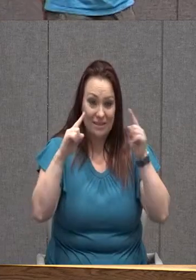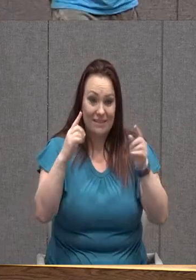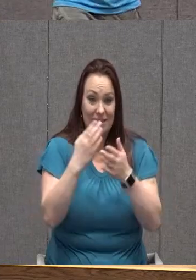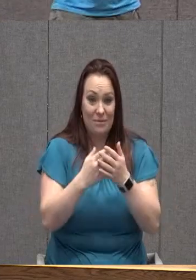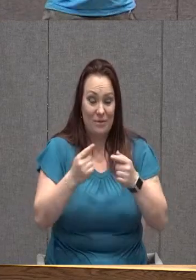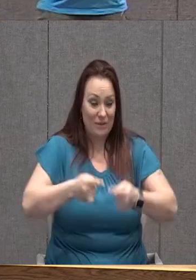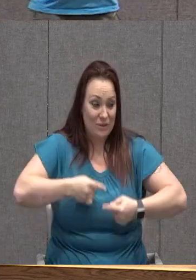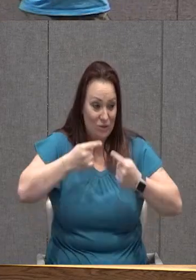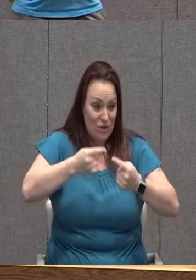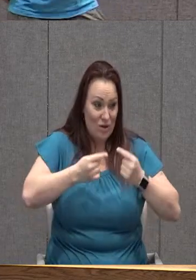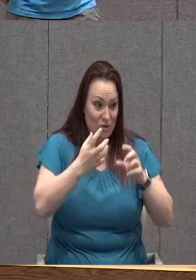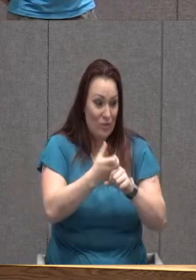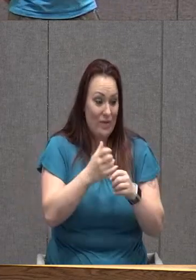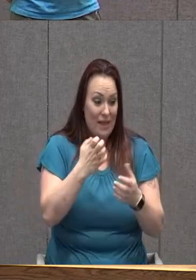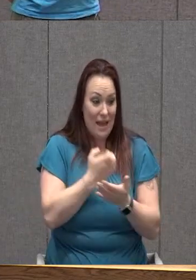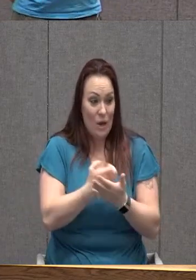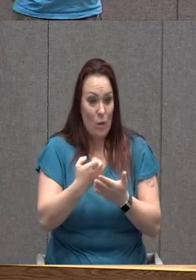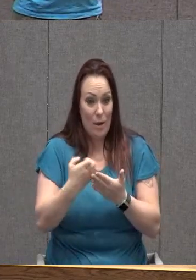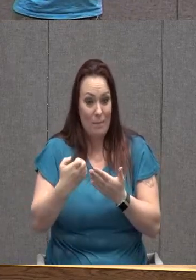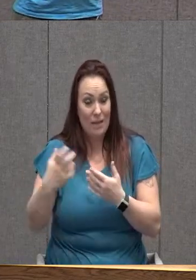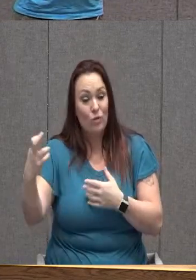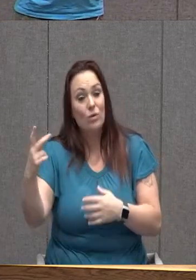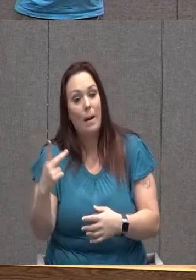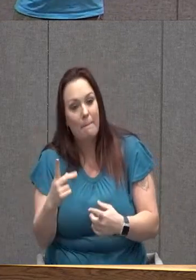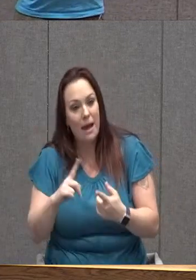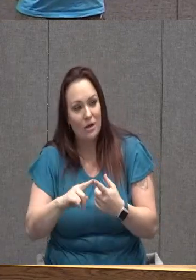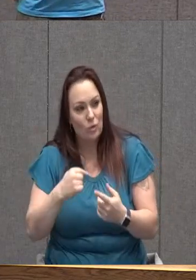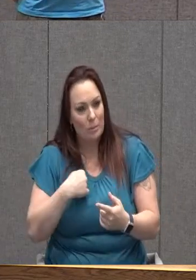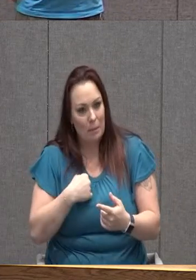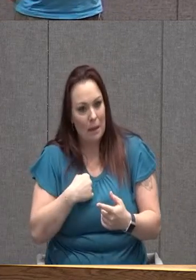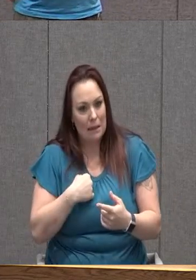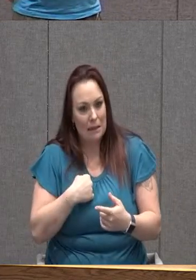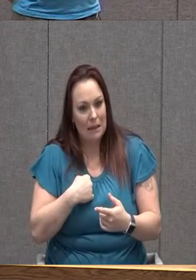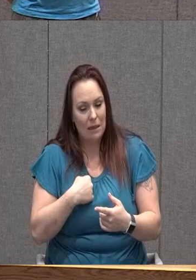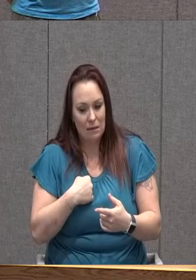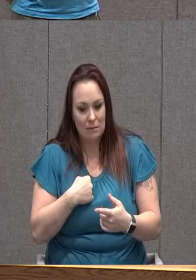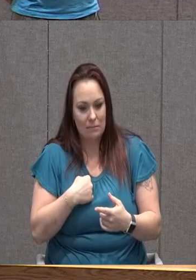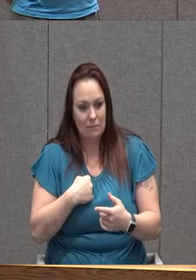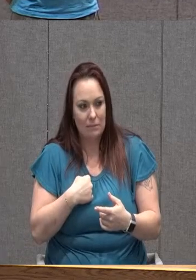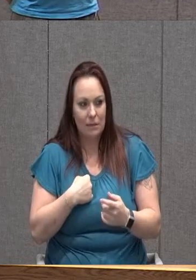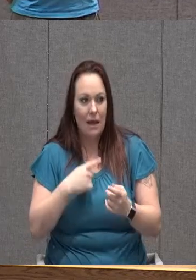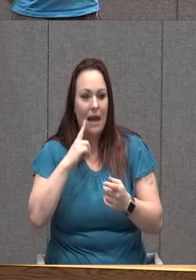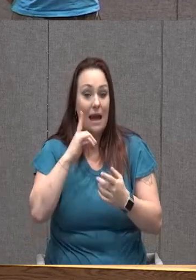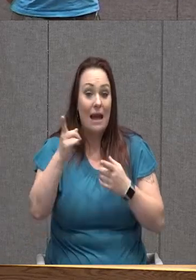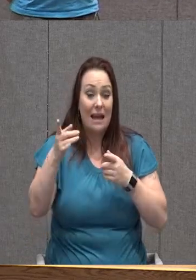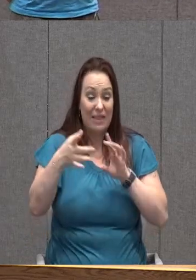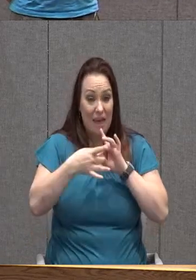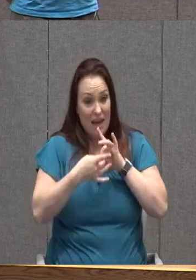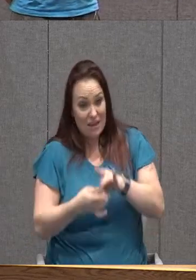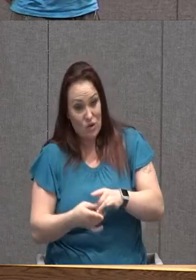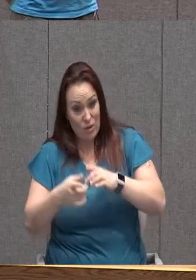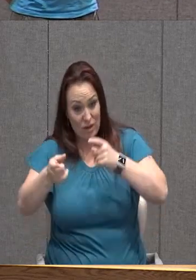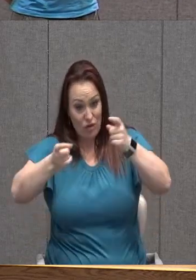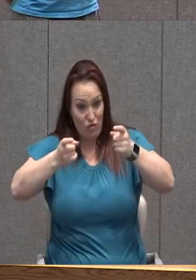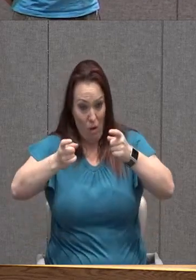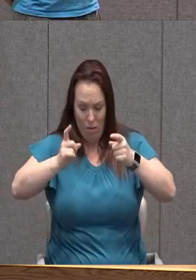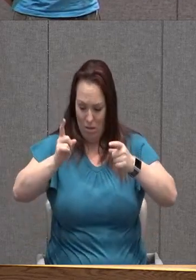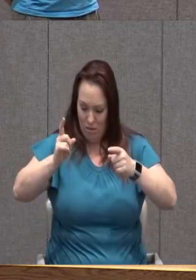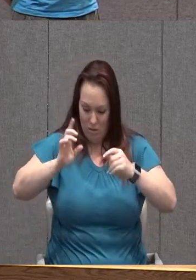keep getting the equipment to come back to me. A lot of that has to do with control, and how hard we're hitting, okay?